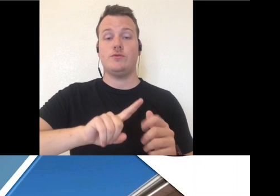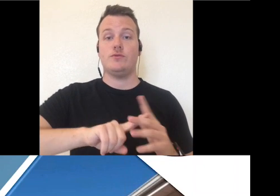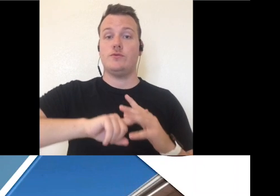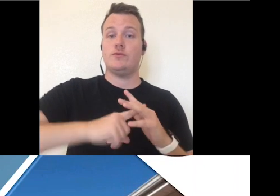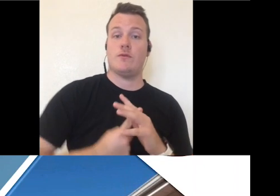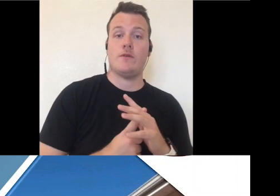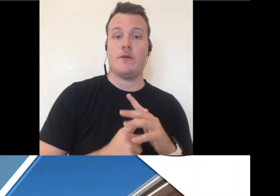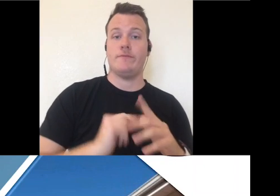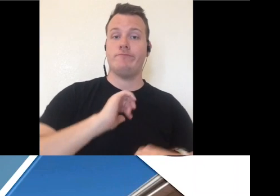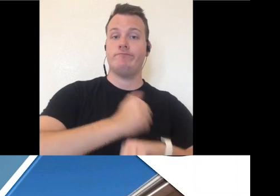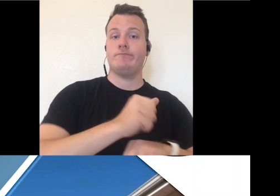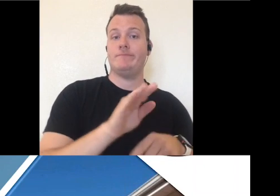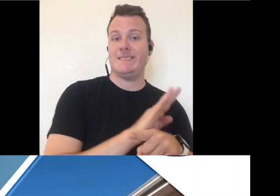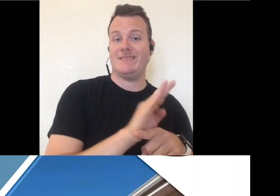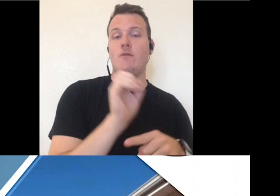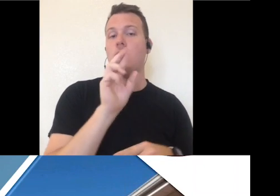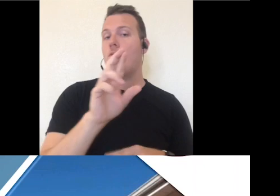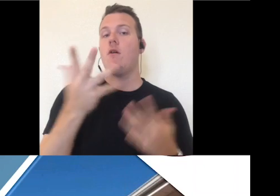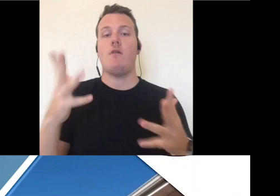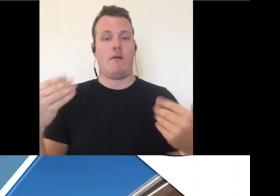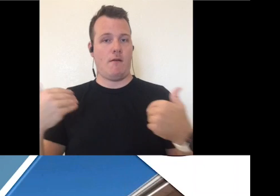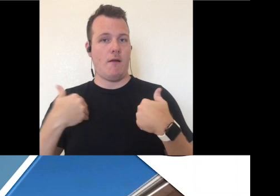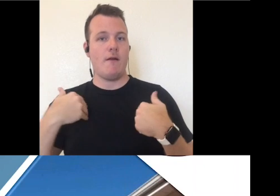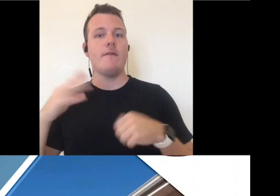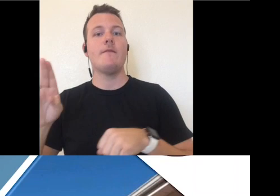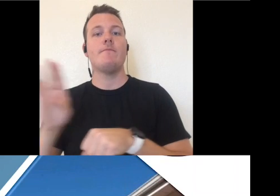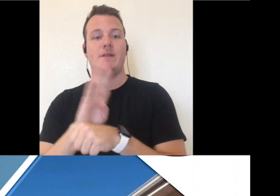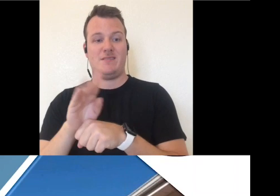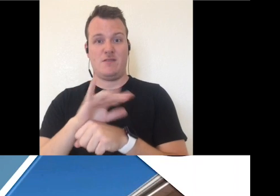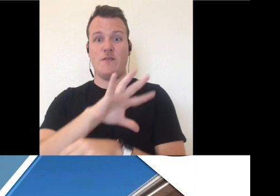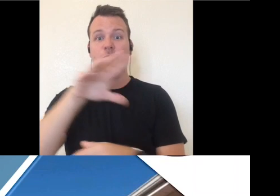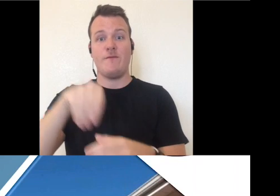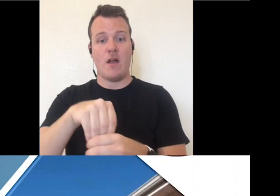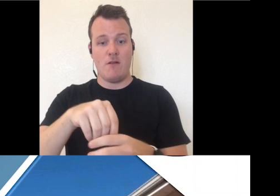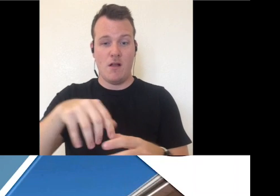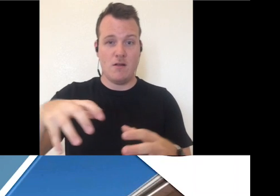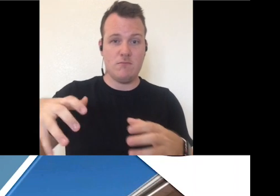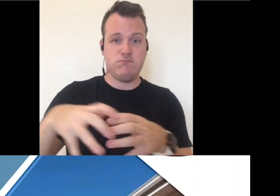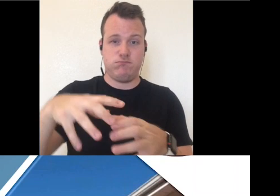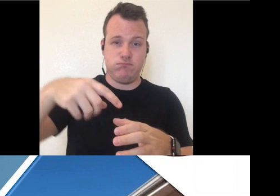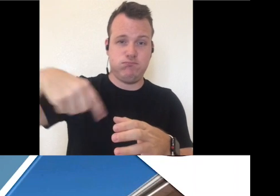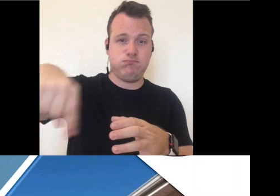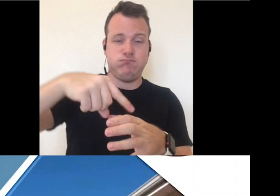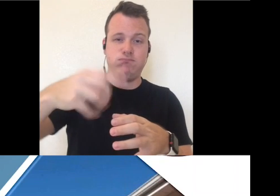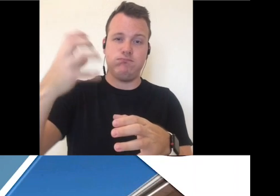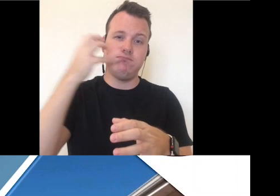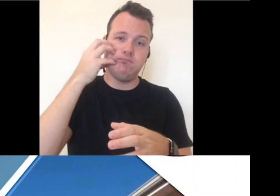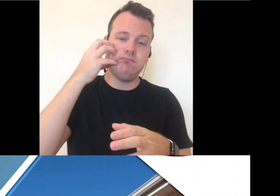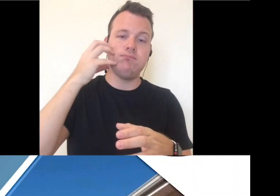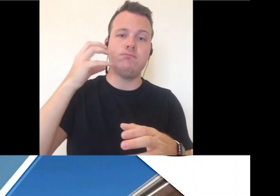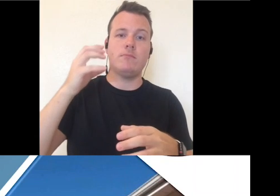an existing practice, in the noise of 11 competitors, business planning becomes